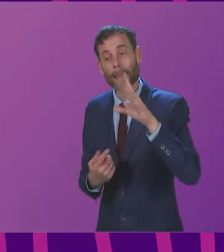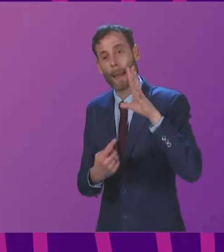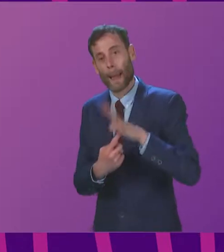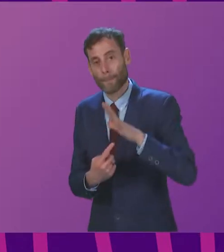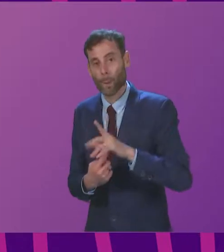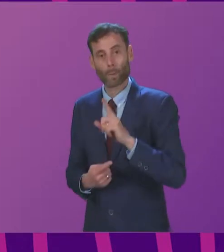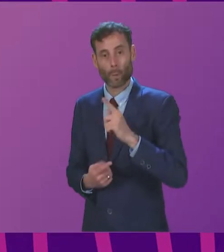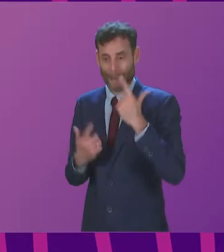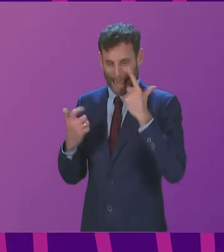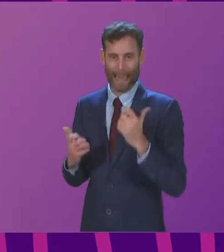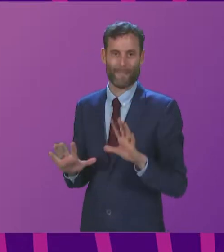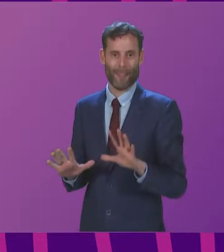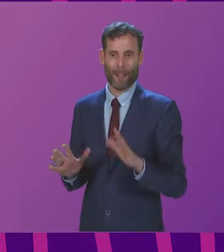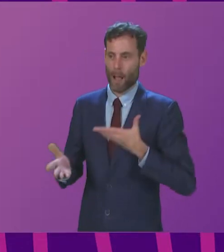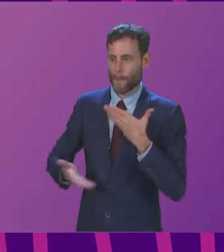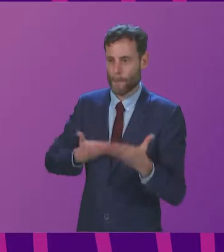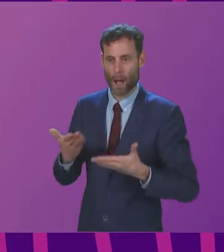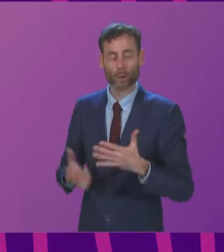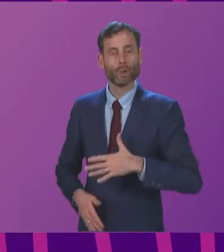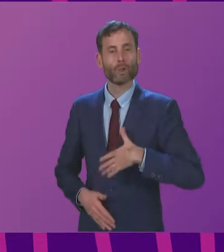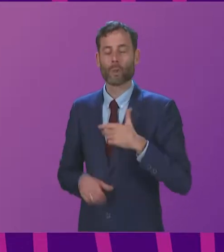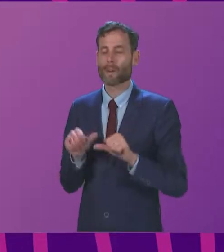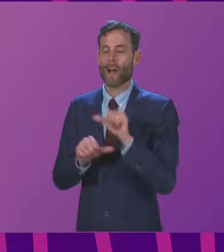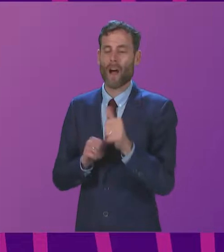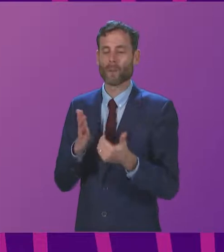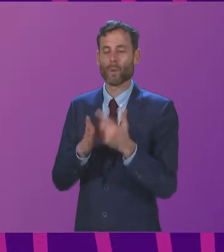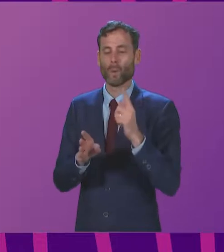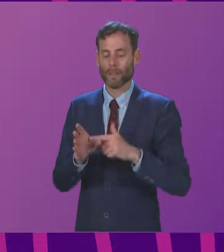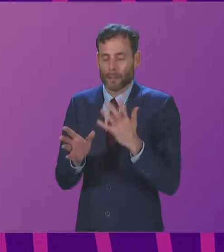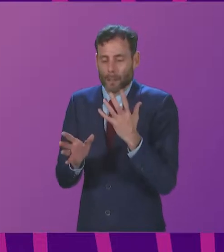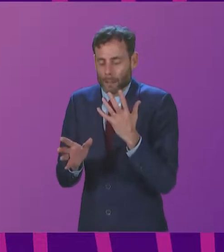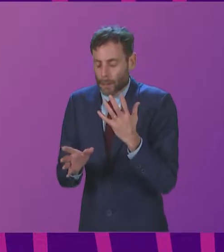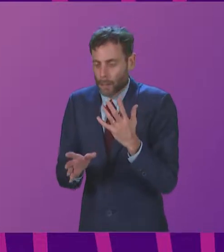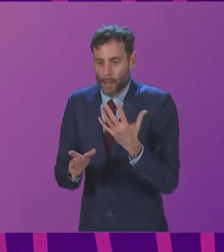to reduce the risk of a new year hangover of surging cases, more pressure on the NHS